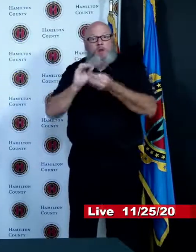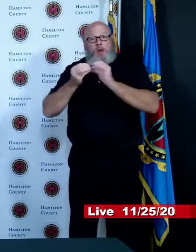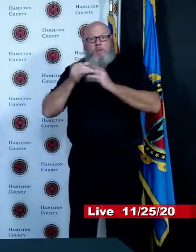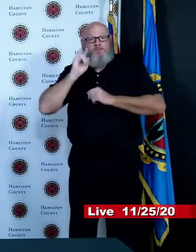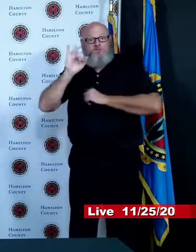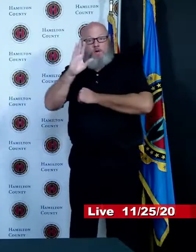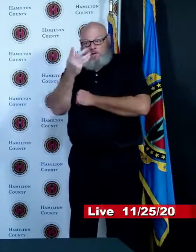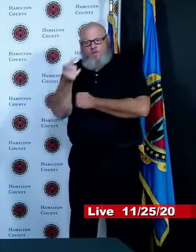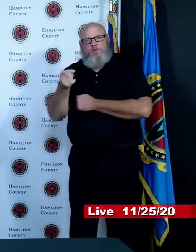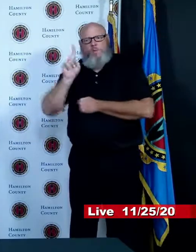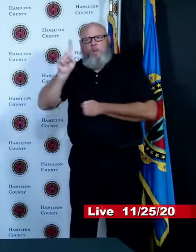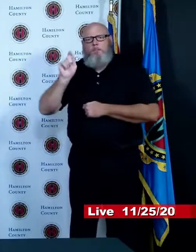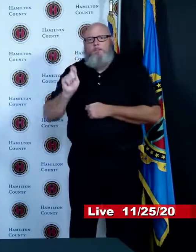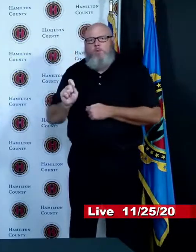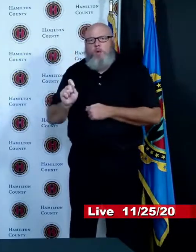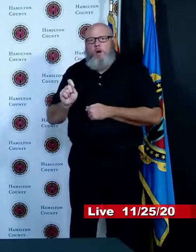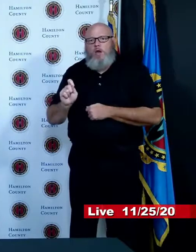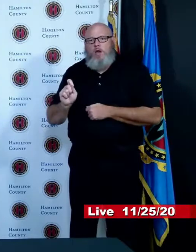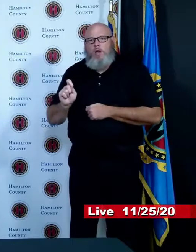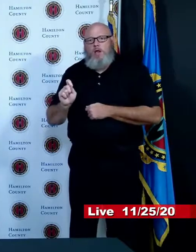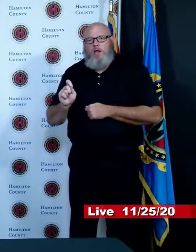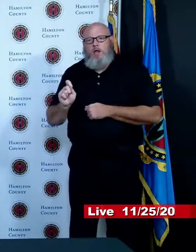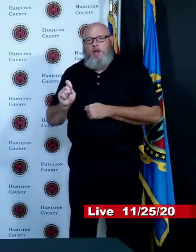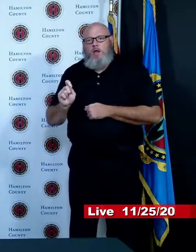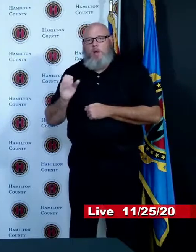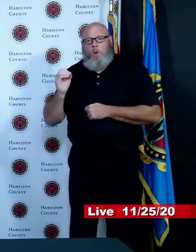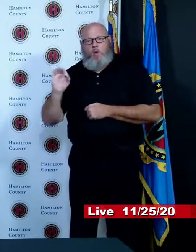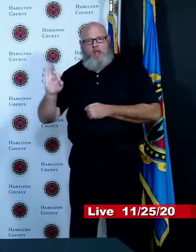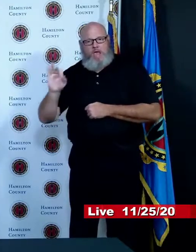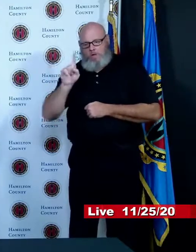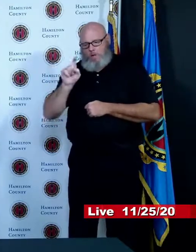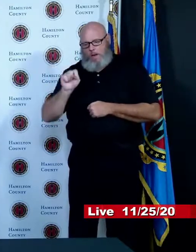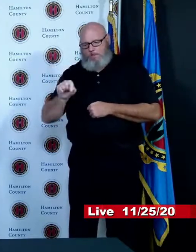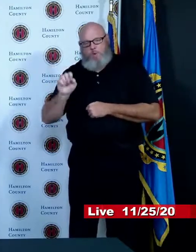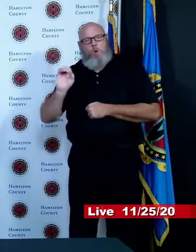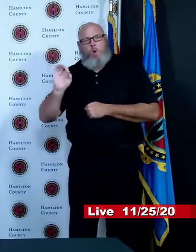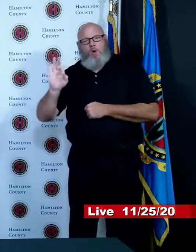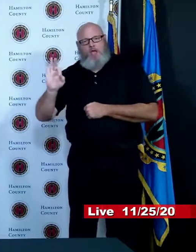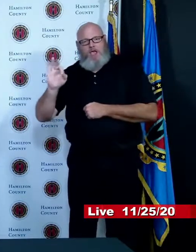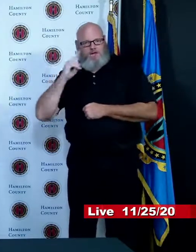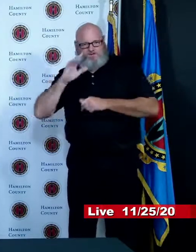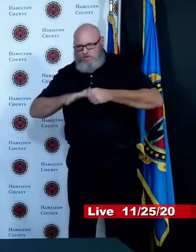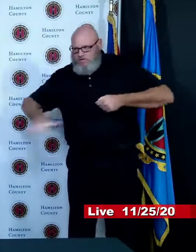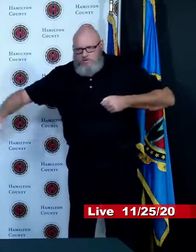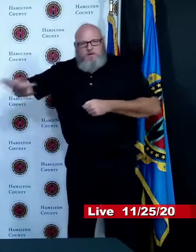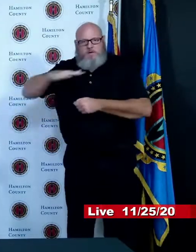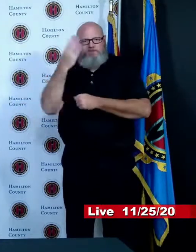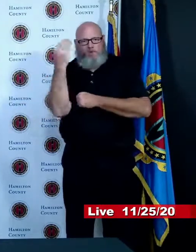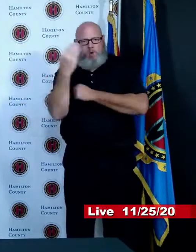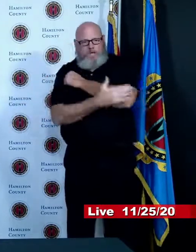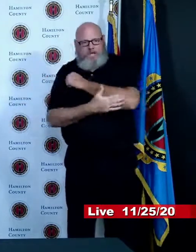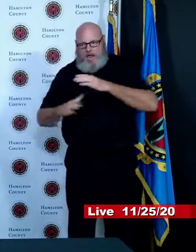continue to keep us all on edge while my team doing contact racing has had a week of relief